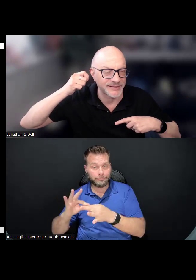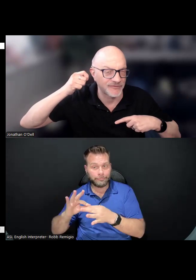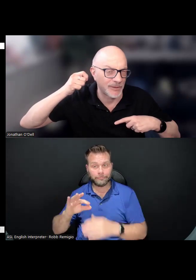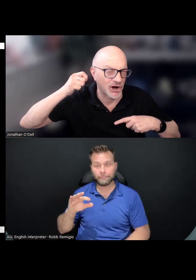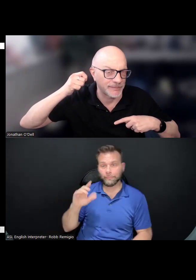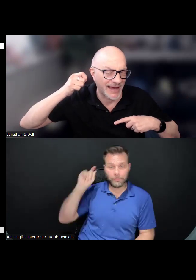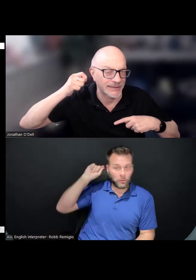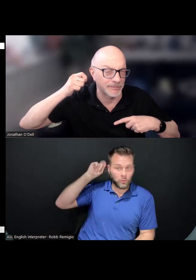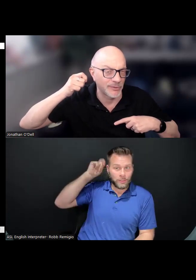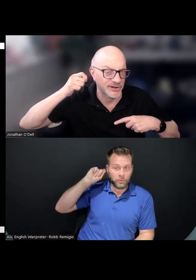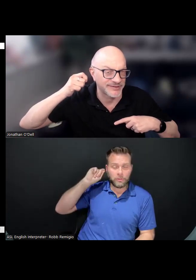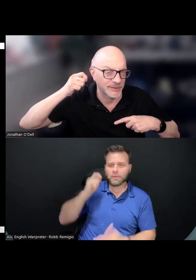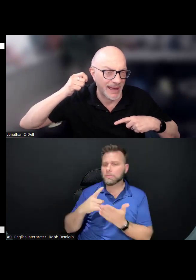use and can manually switch --